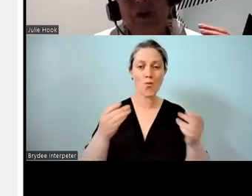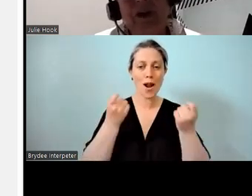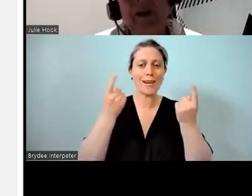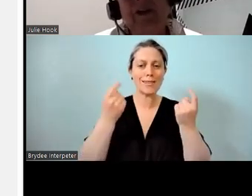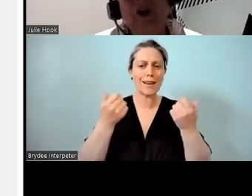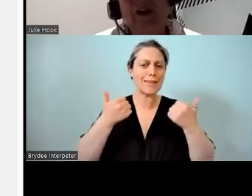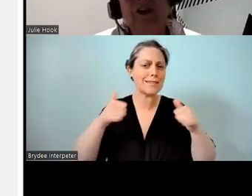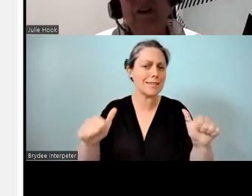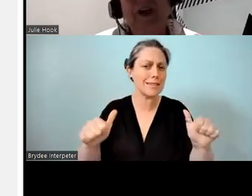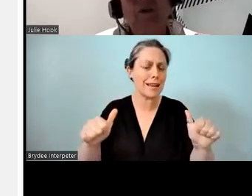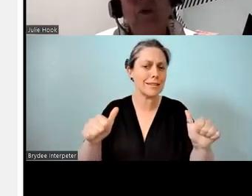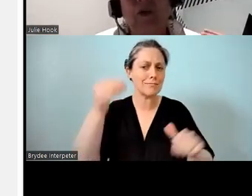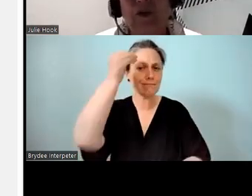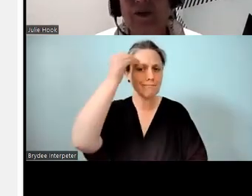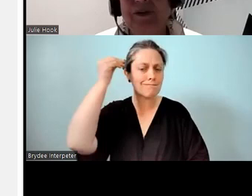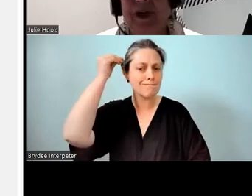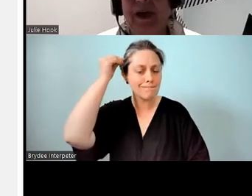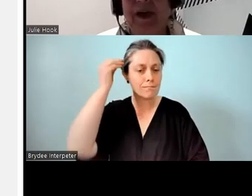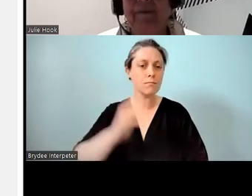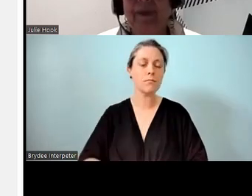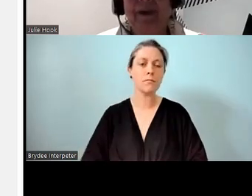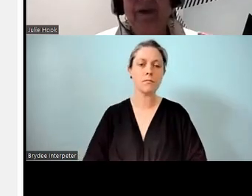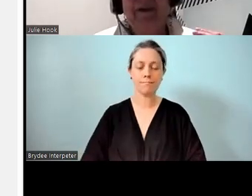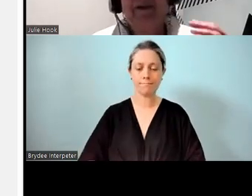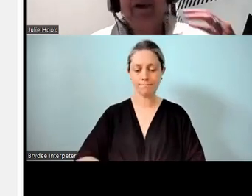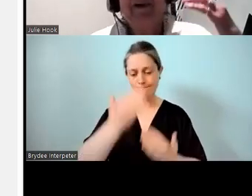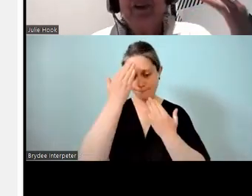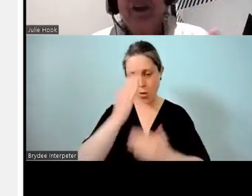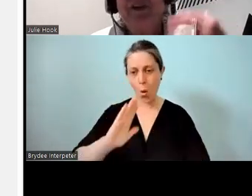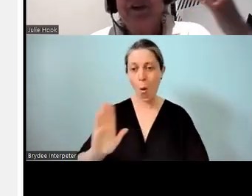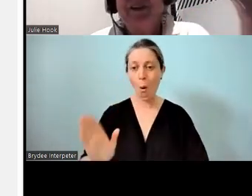really acknowledging that all learners achieve and succeed.